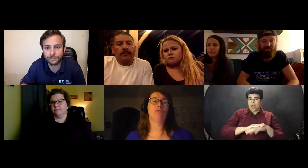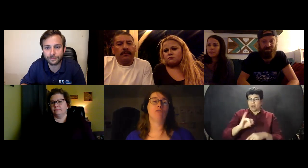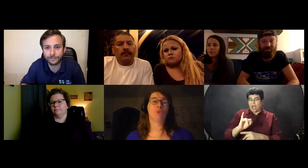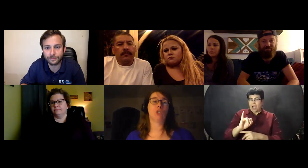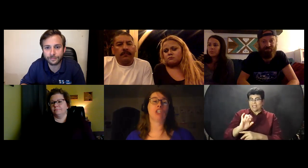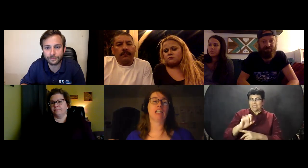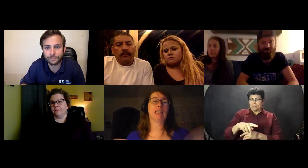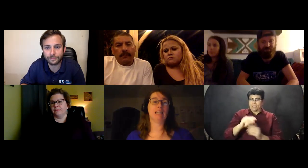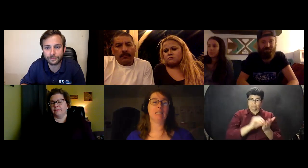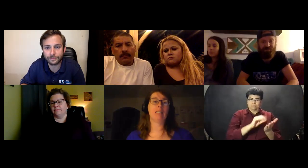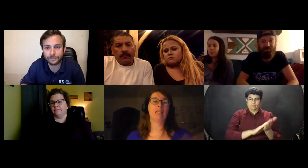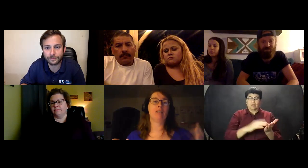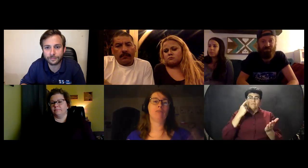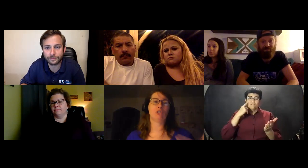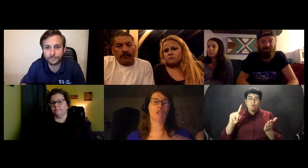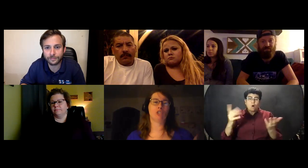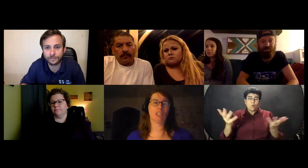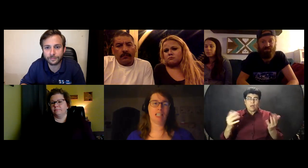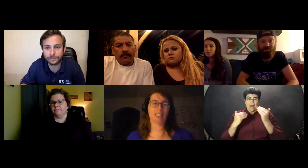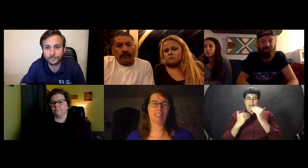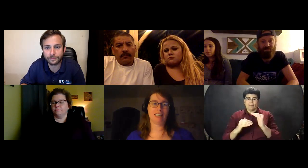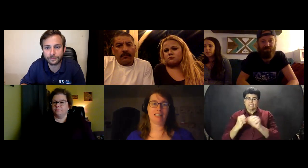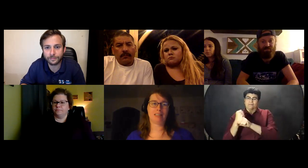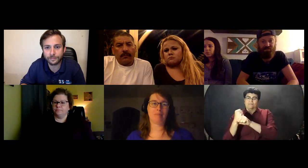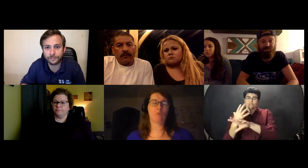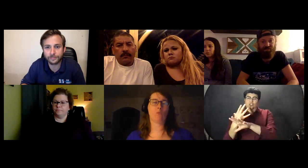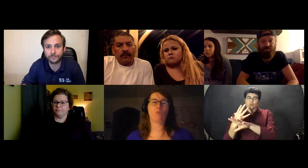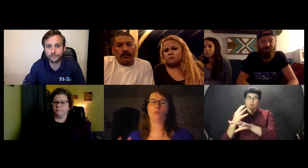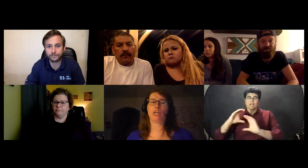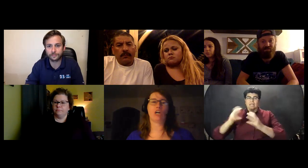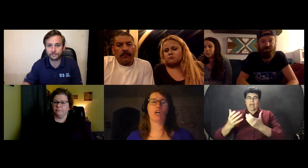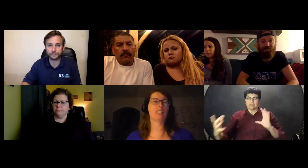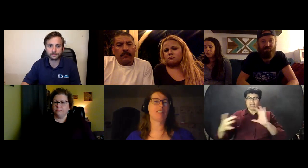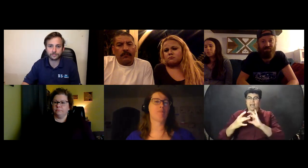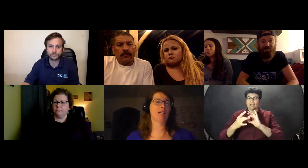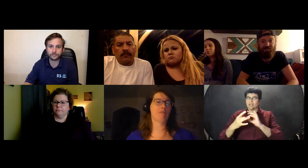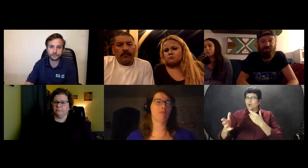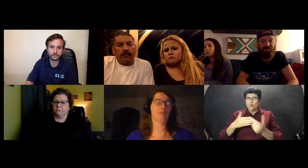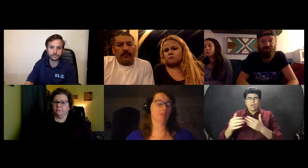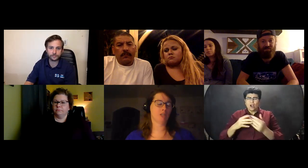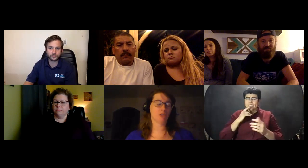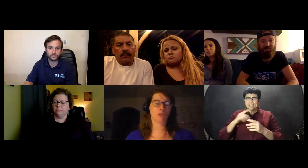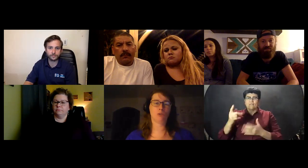for limited virtual class connects